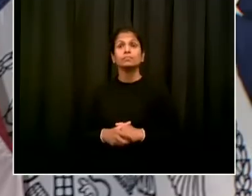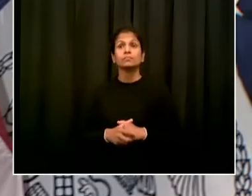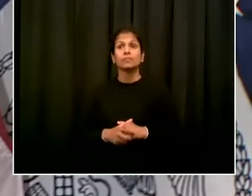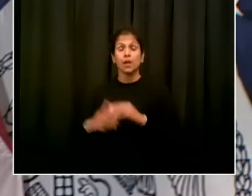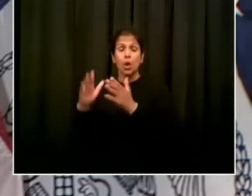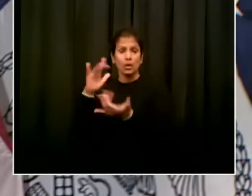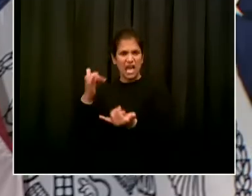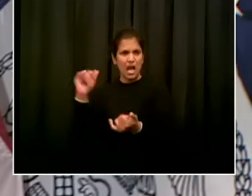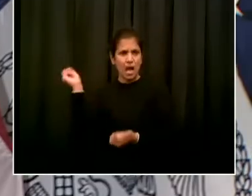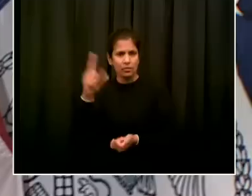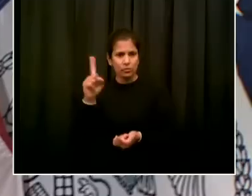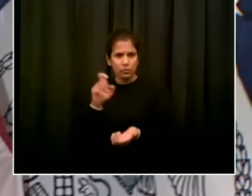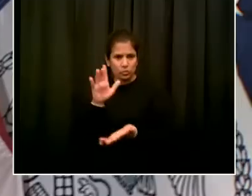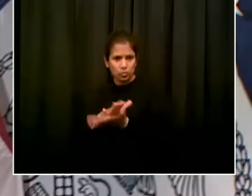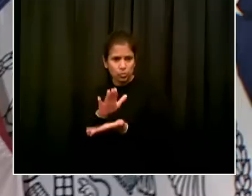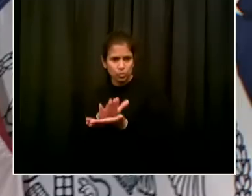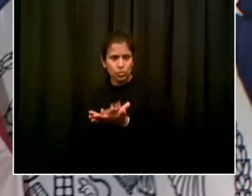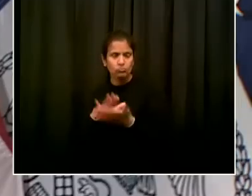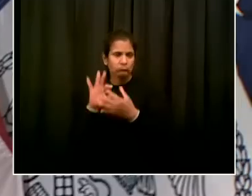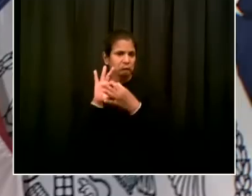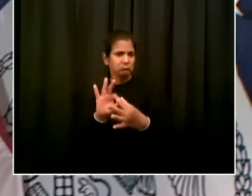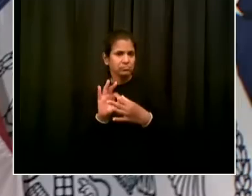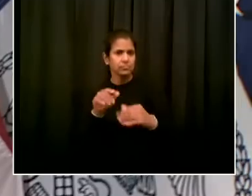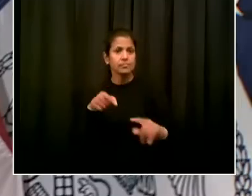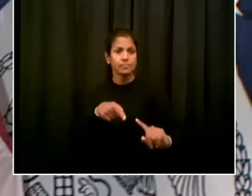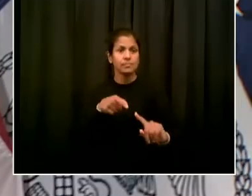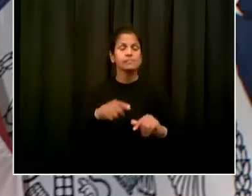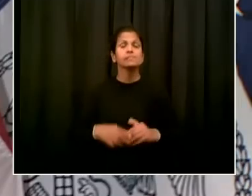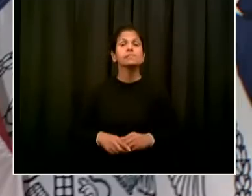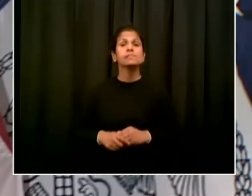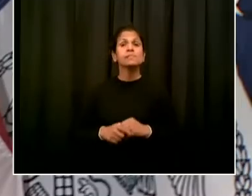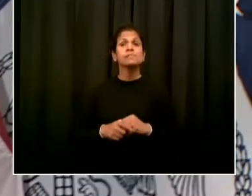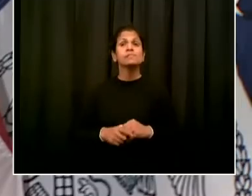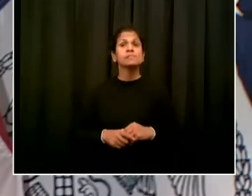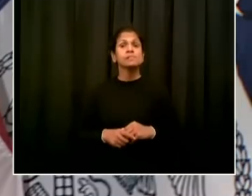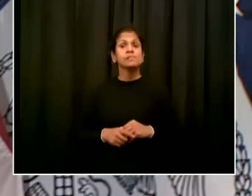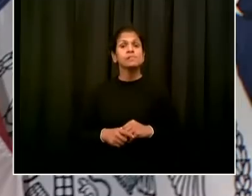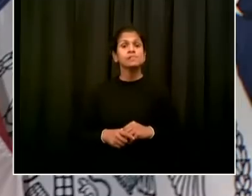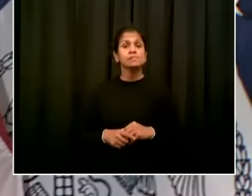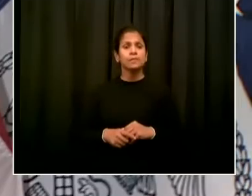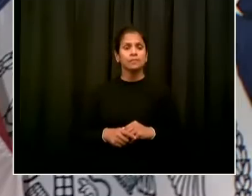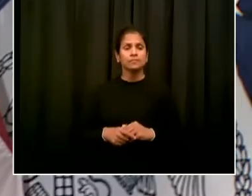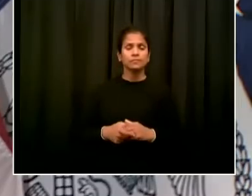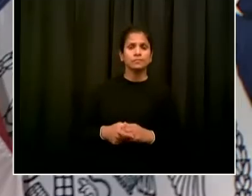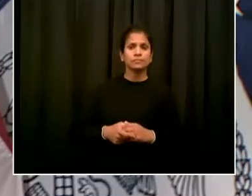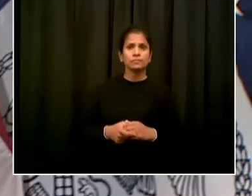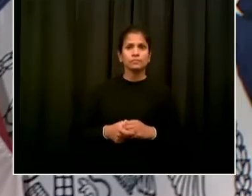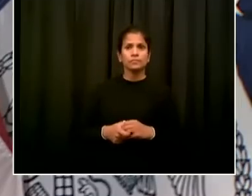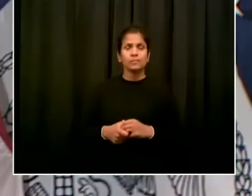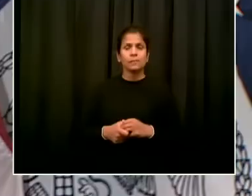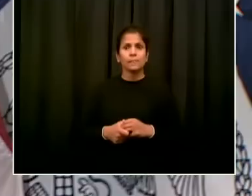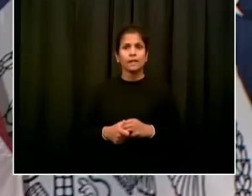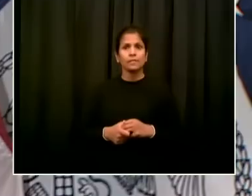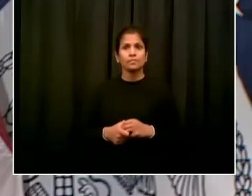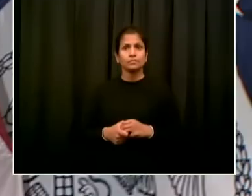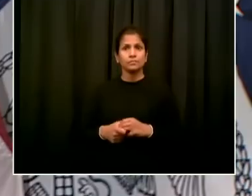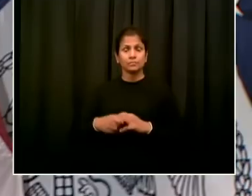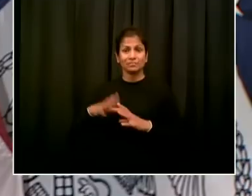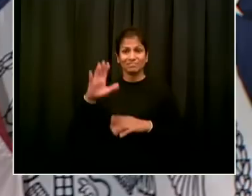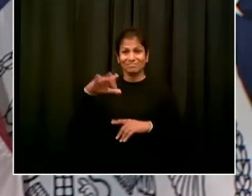MESSY, INCLUDING SOME SHOWING UP TO SCHOOLS WITH